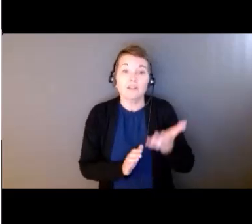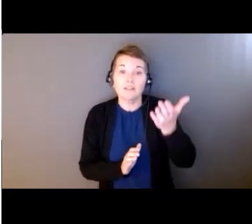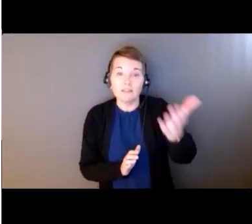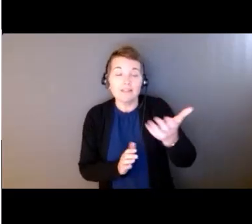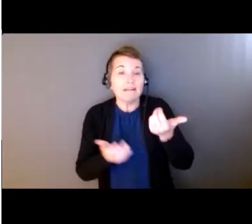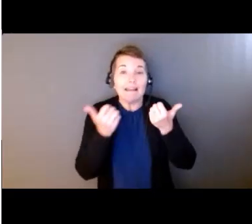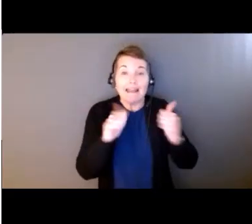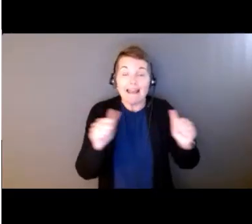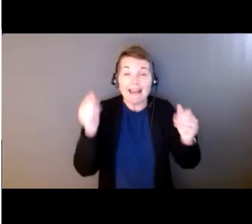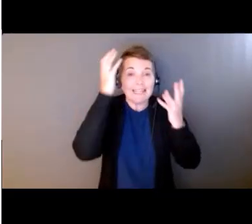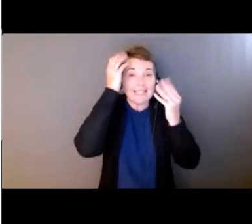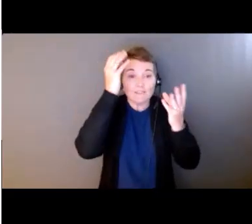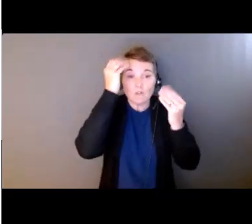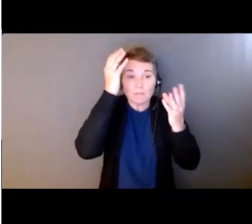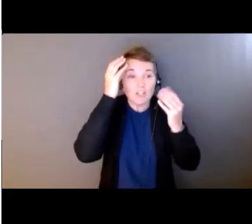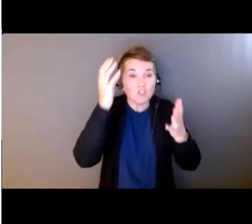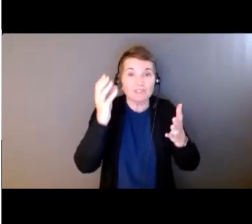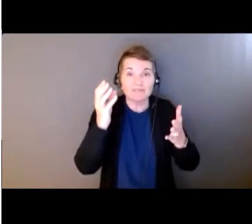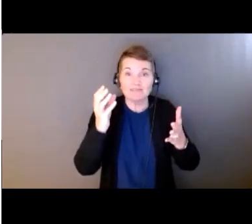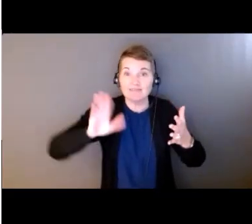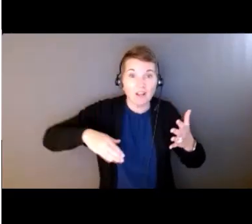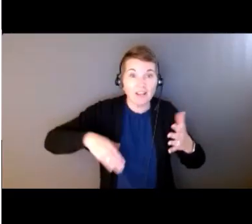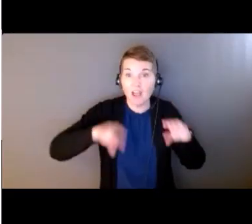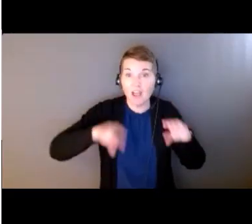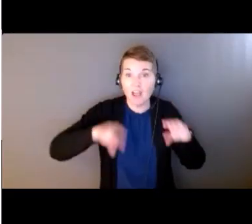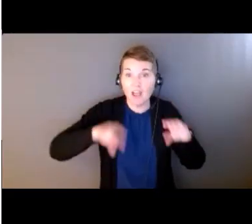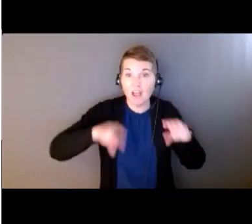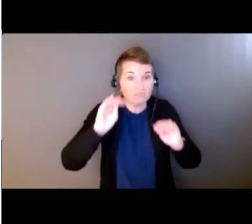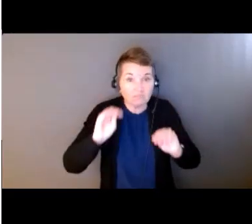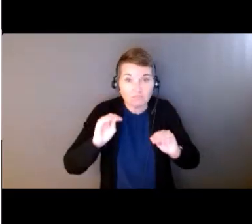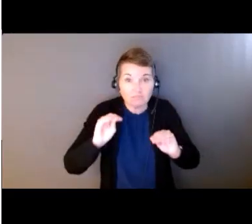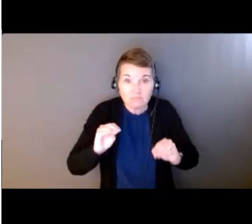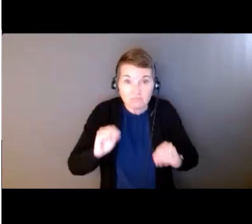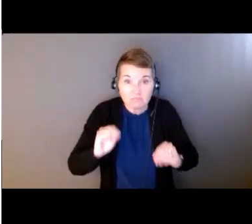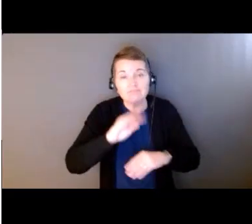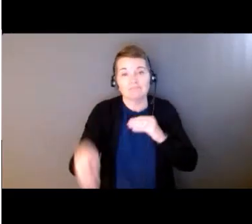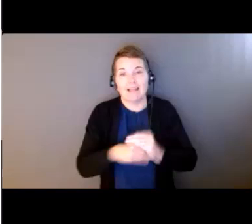previous questions that we've looked at and could be a useful section to provide